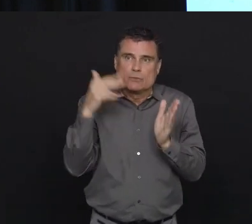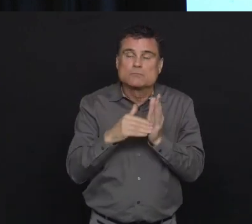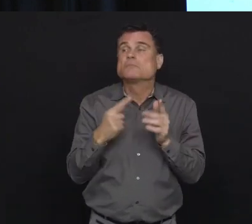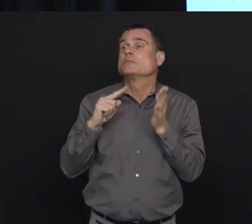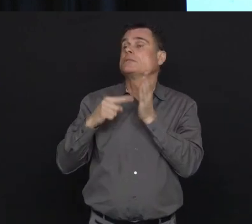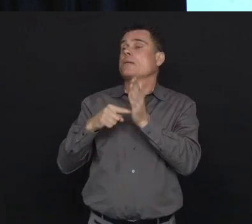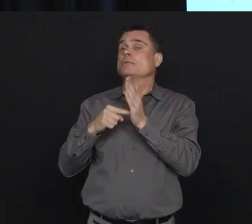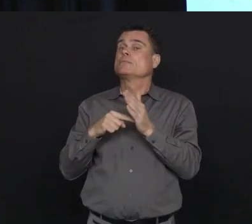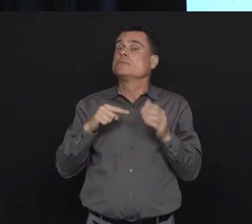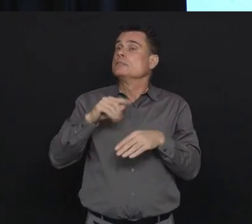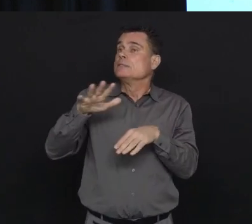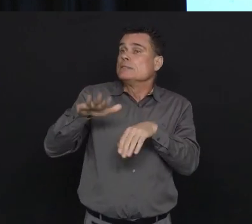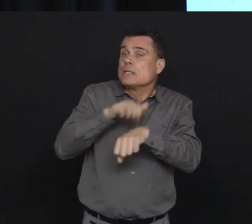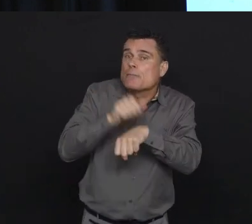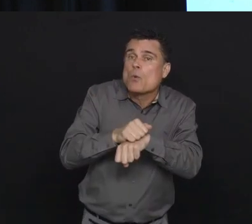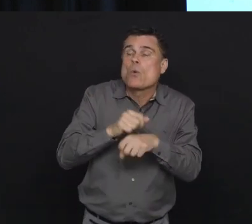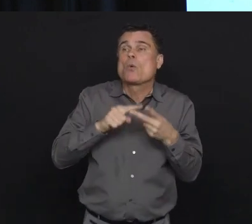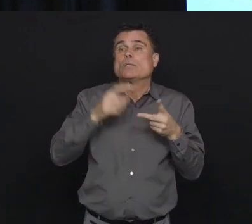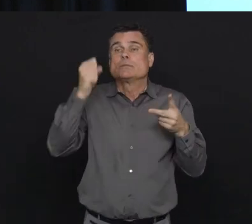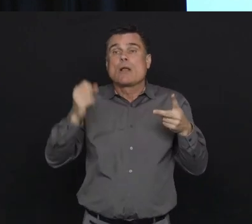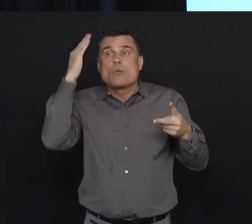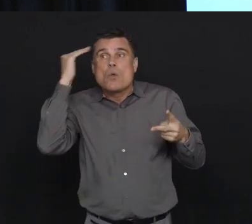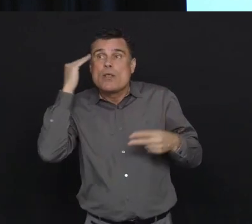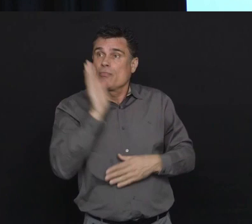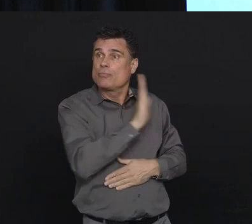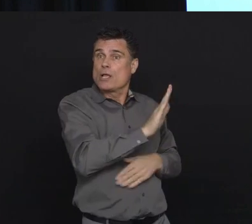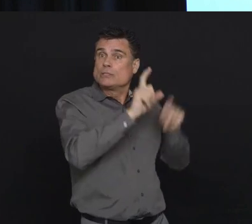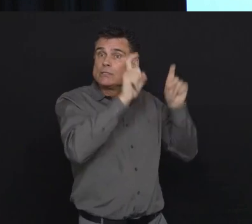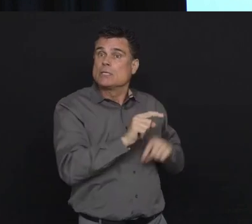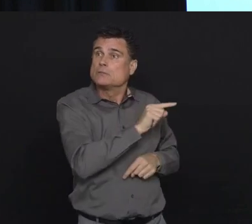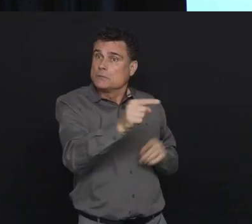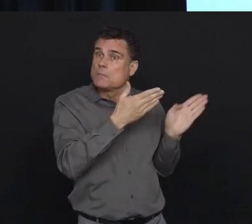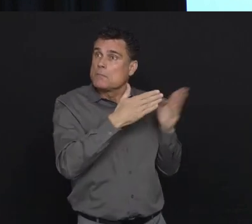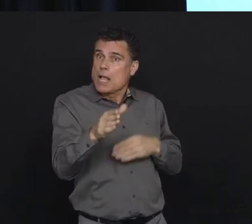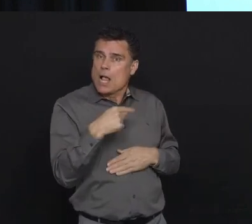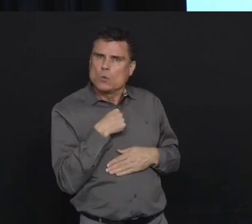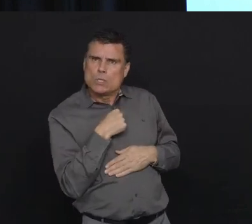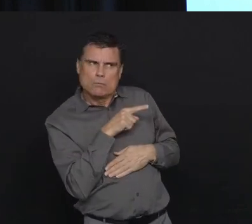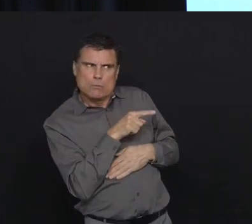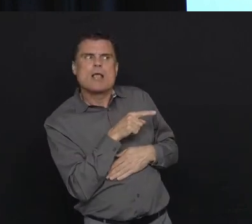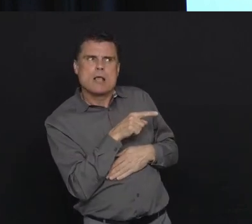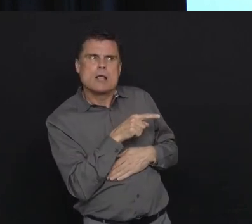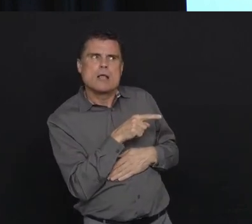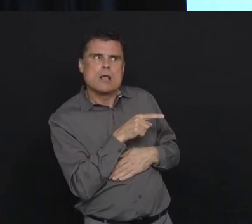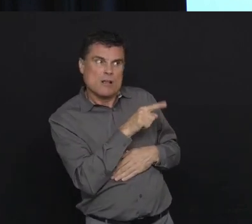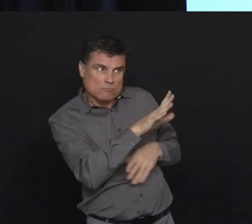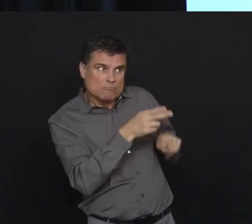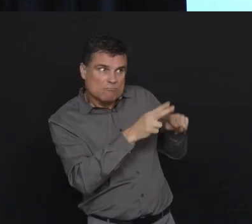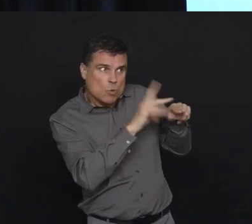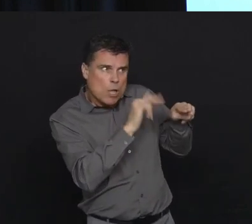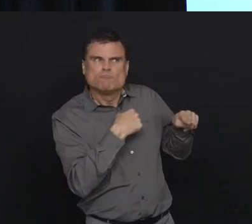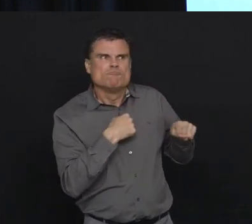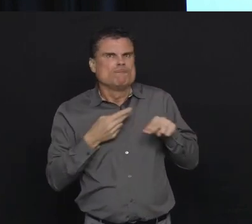important. The second type of modeling that we are using,